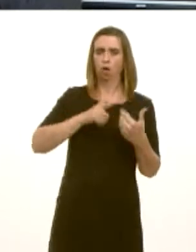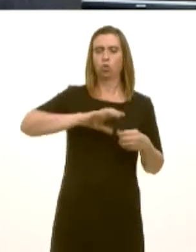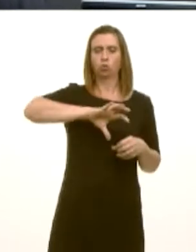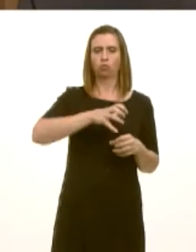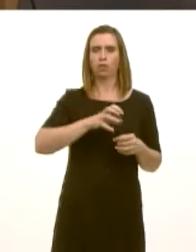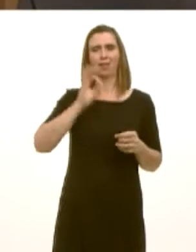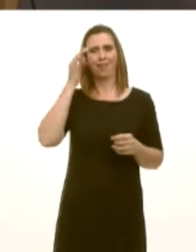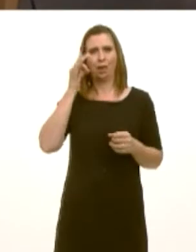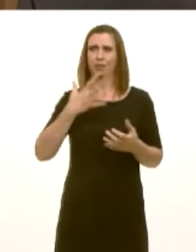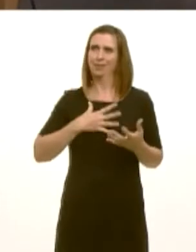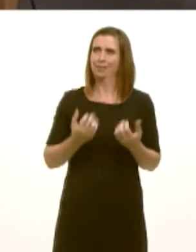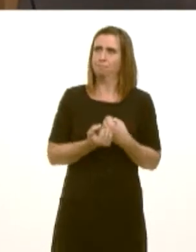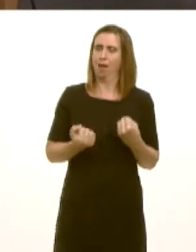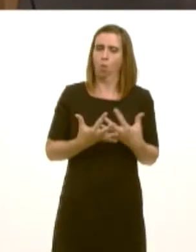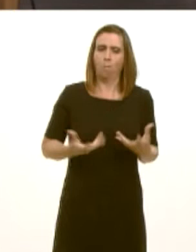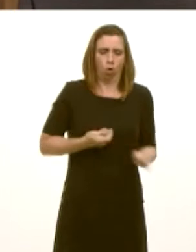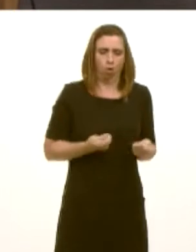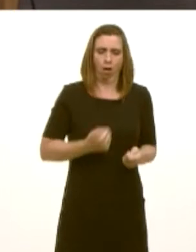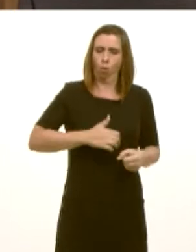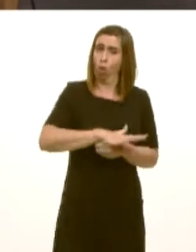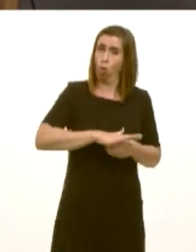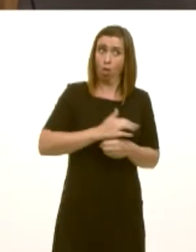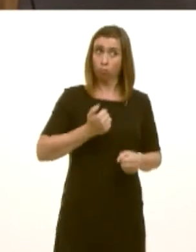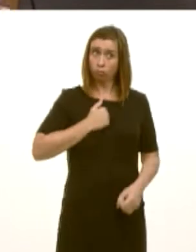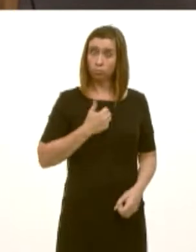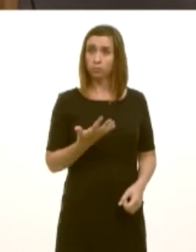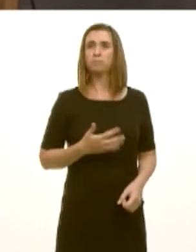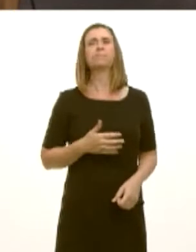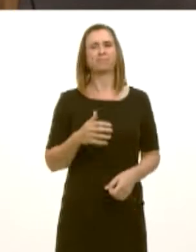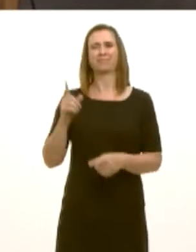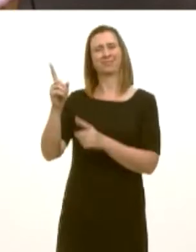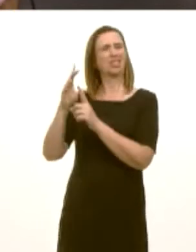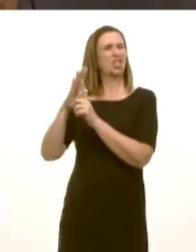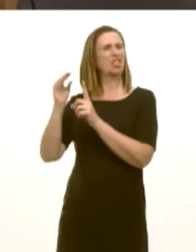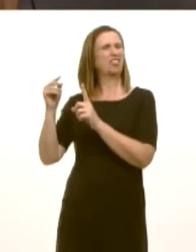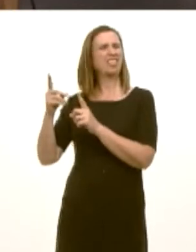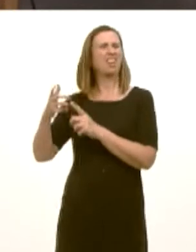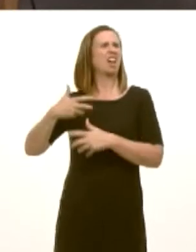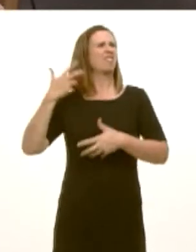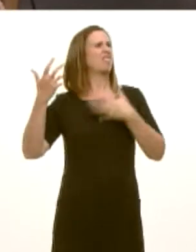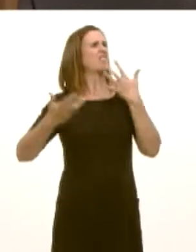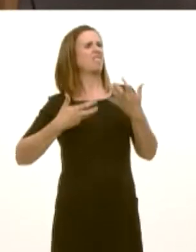Carwyn Jones: Absolutely right. The Tories want a northern powerhouse, thatís clear, but they don't want it in Wales, or similar.